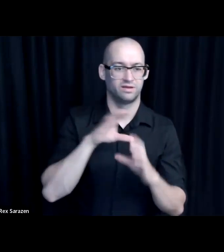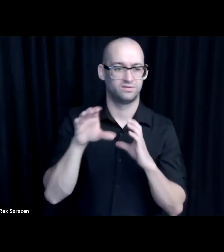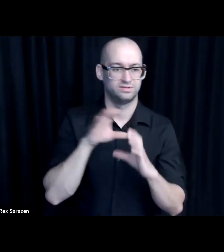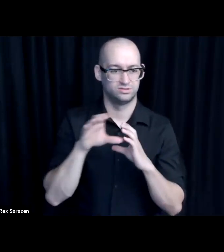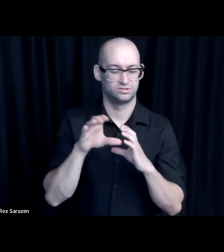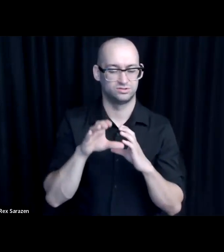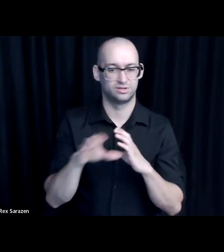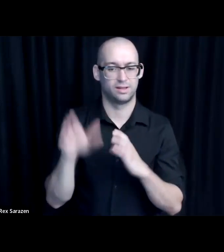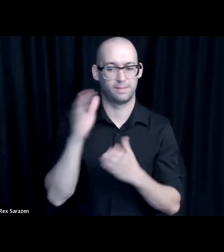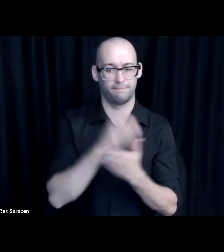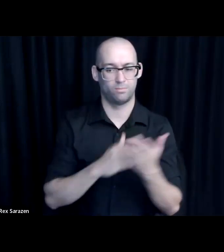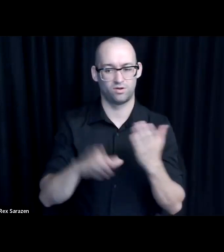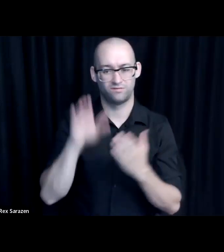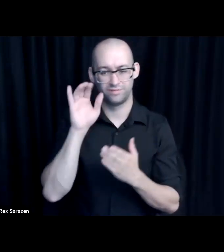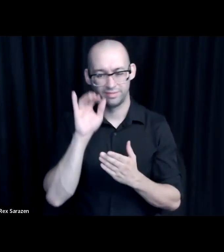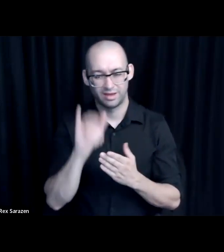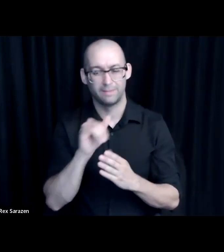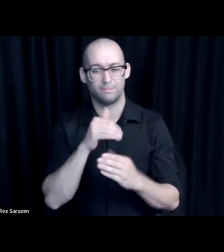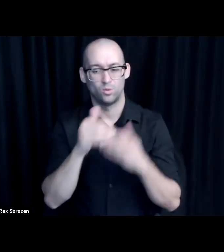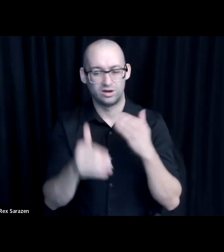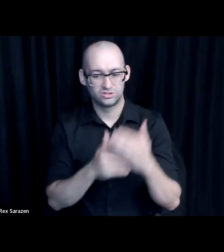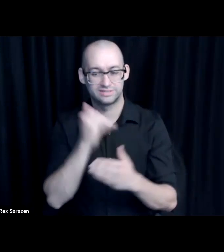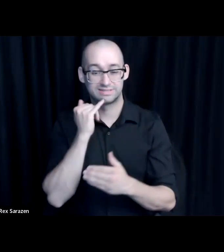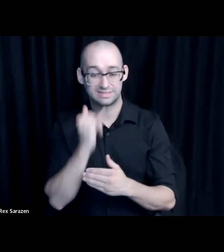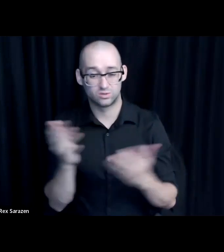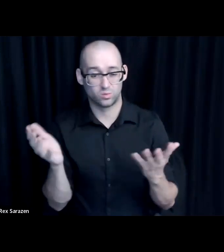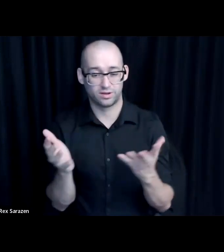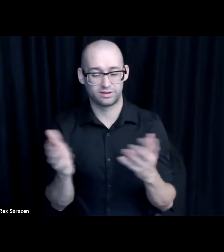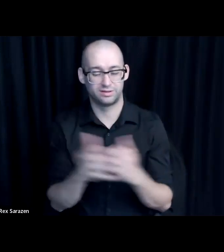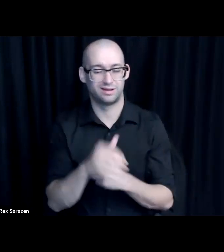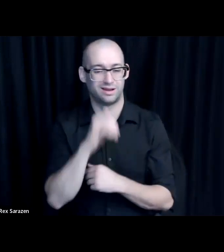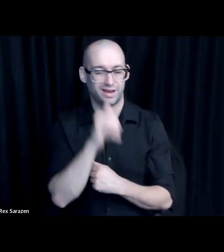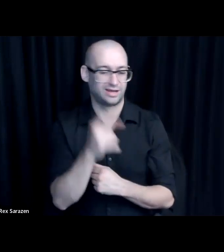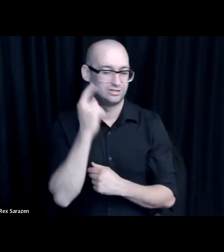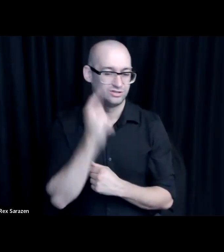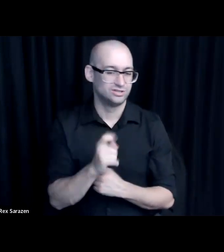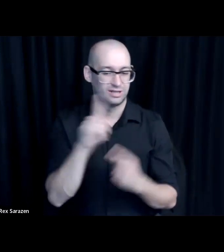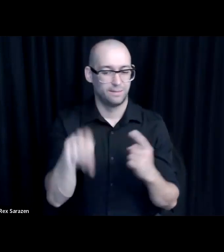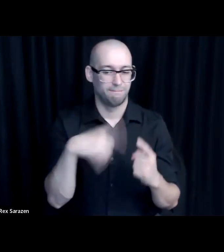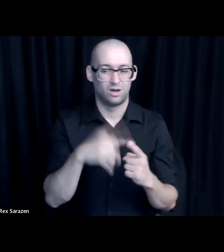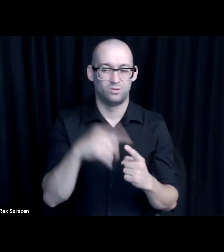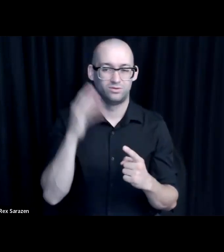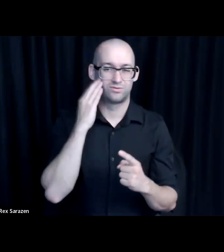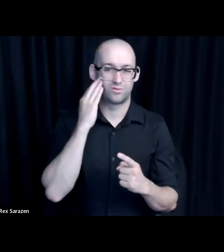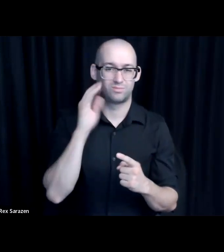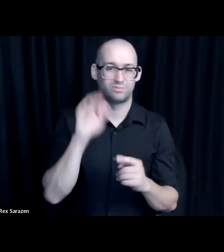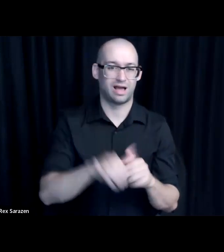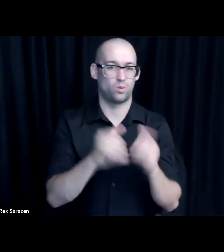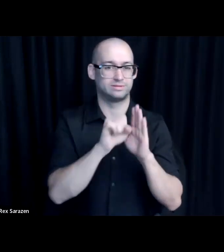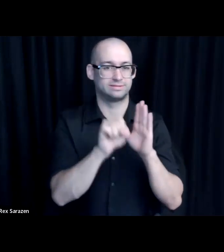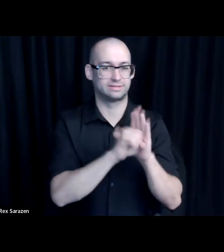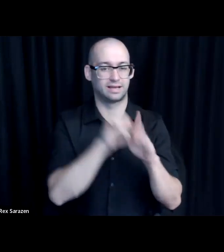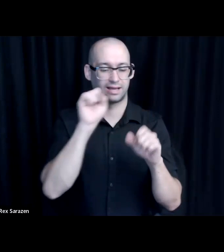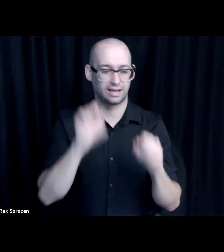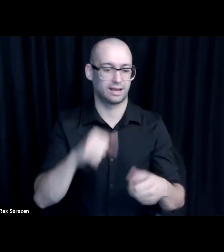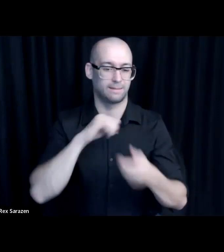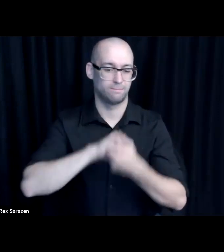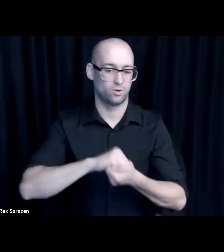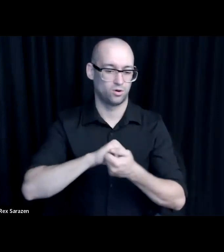this process is about is not just what, you know how the State can work with Tribal Nations or